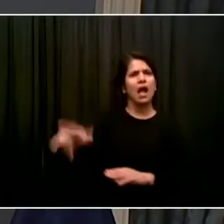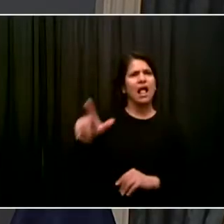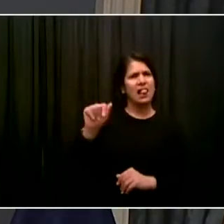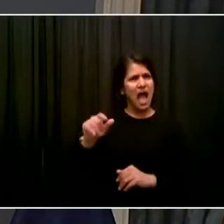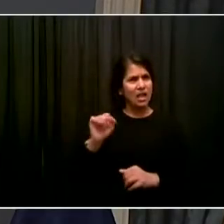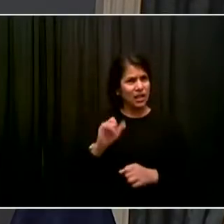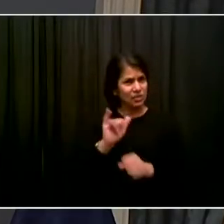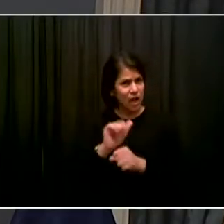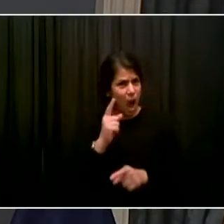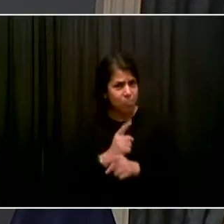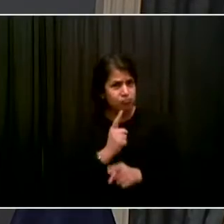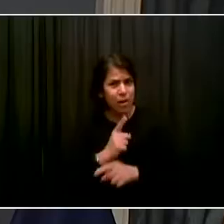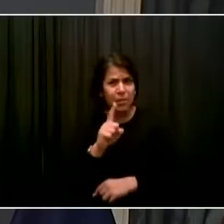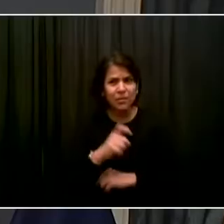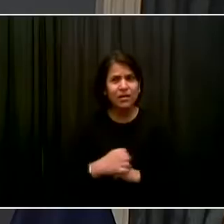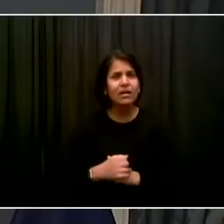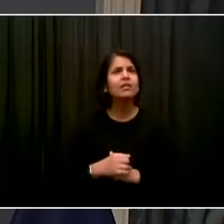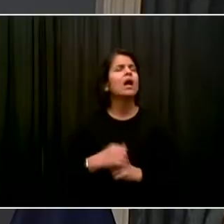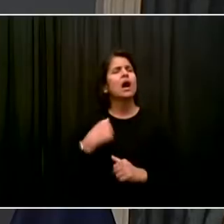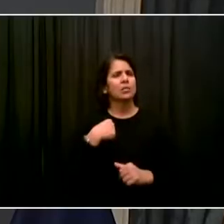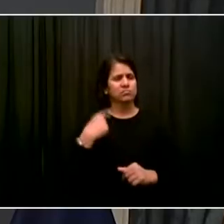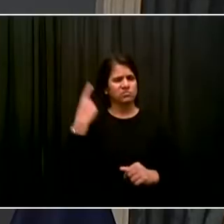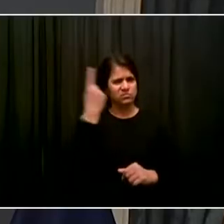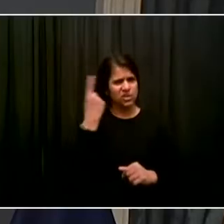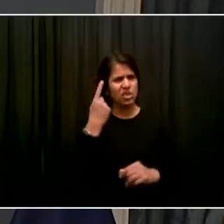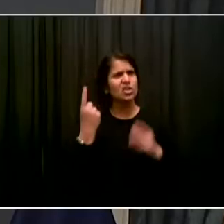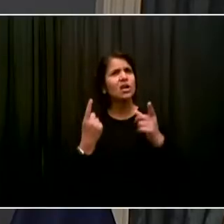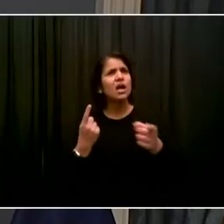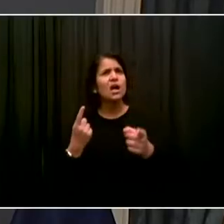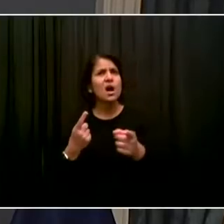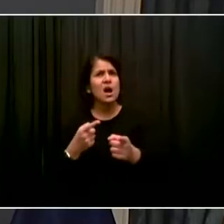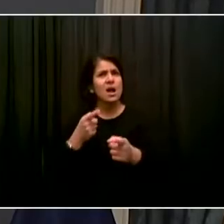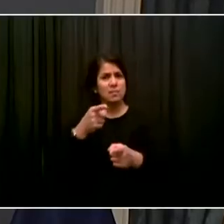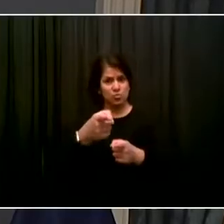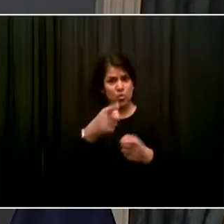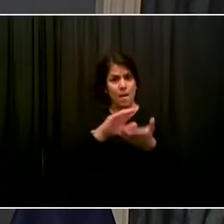THAT AN APPROPRIATE IPTR? OVER